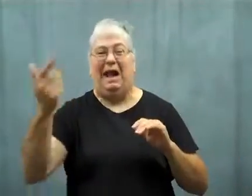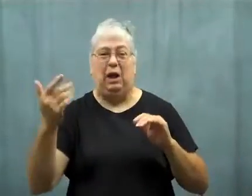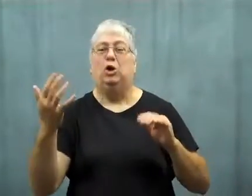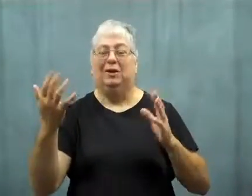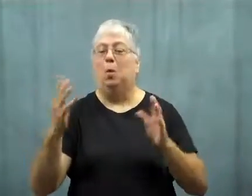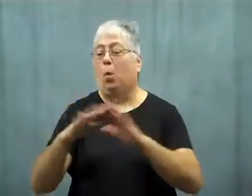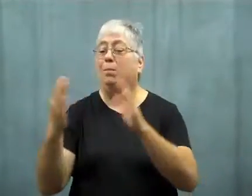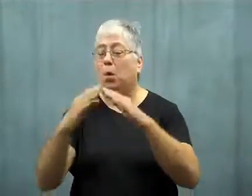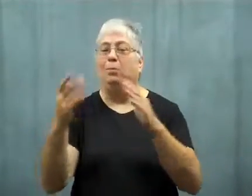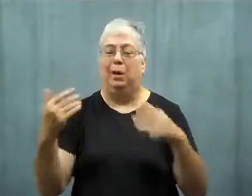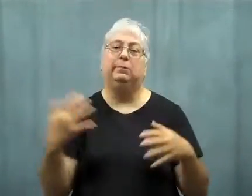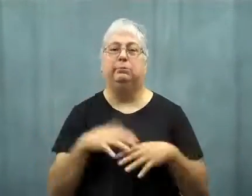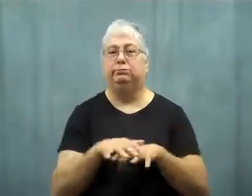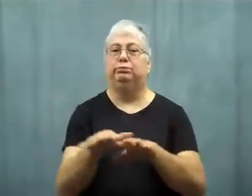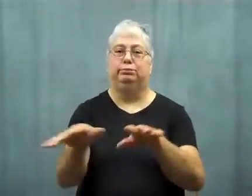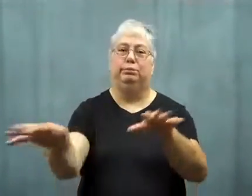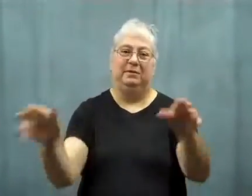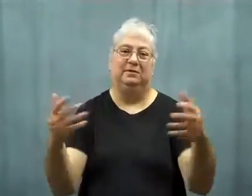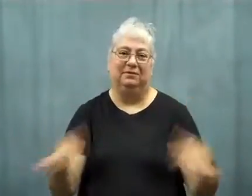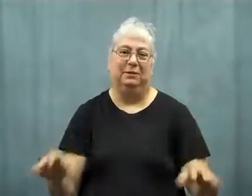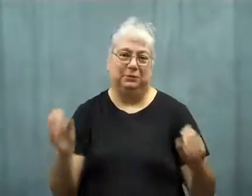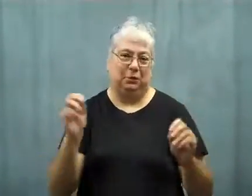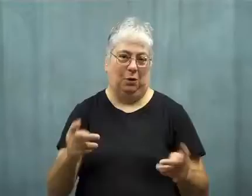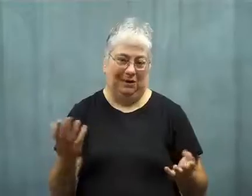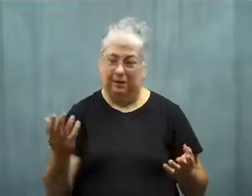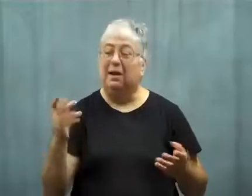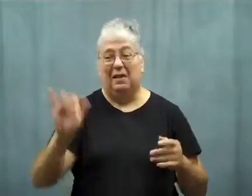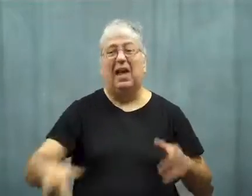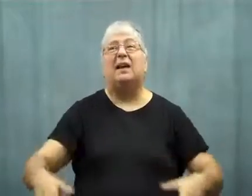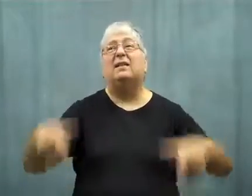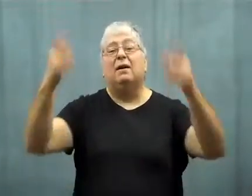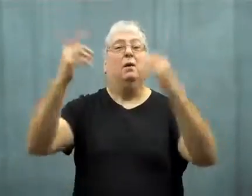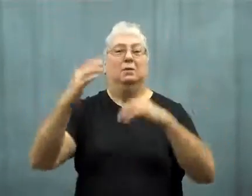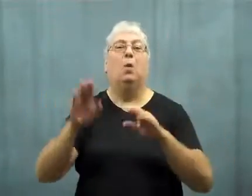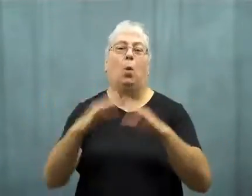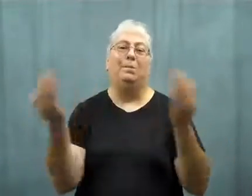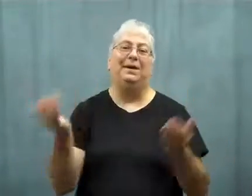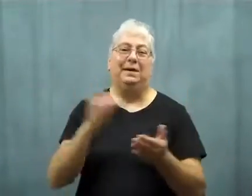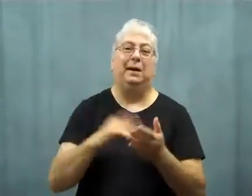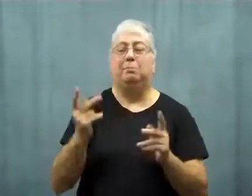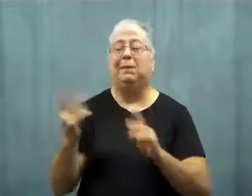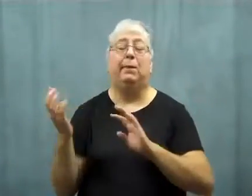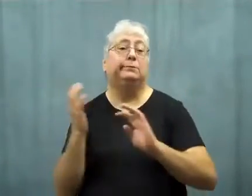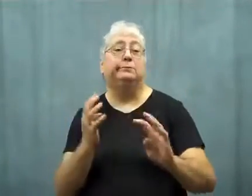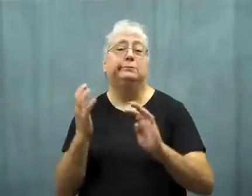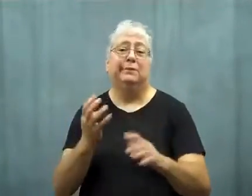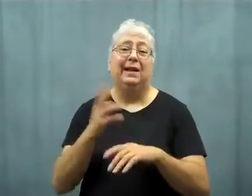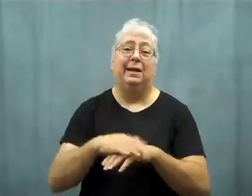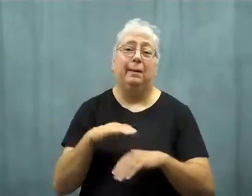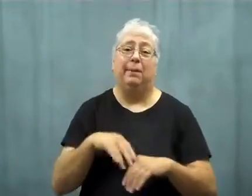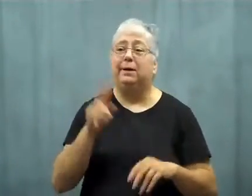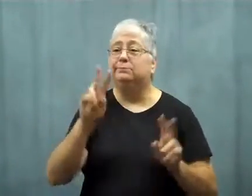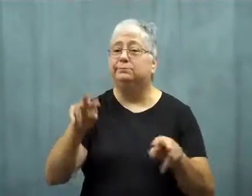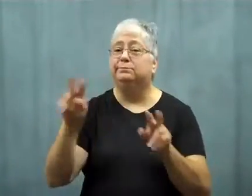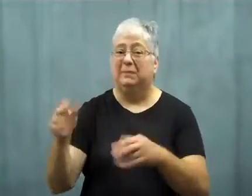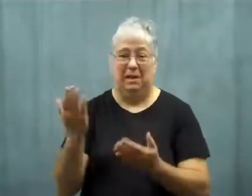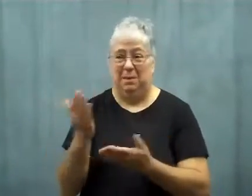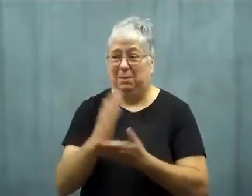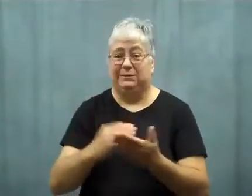They reopened later, easing the congestion. The Empire State building reopened and tourists continued to file in.